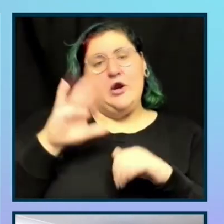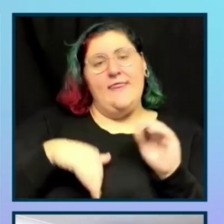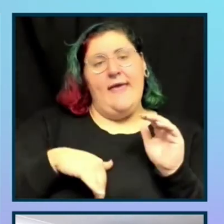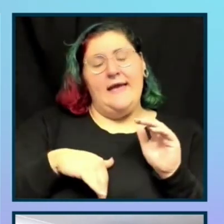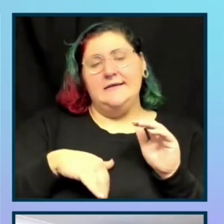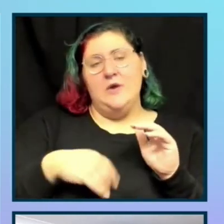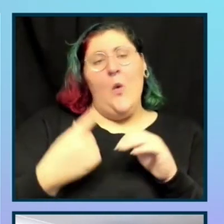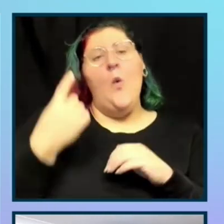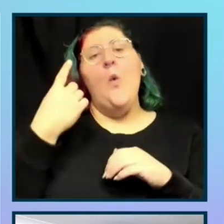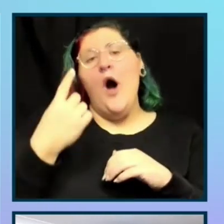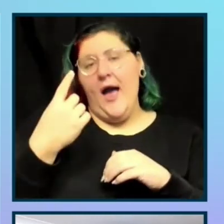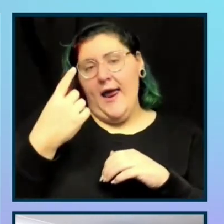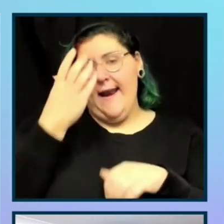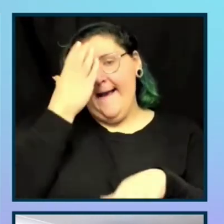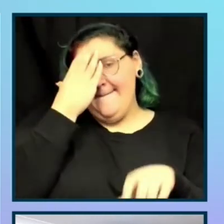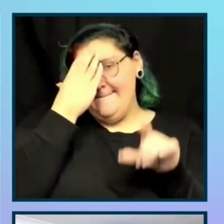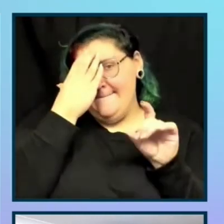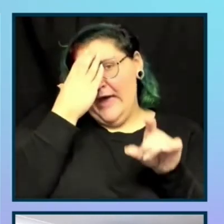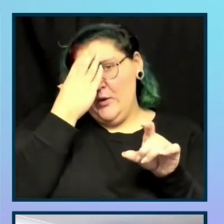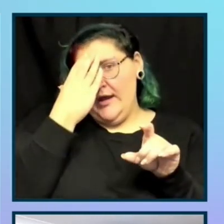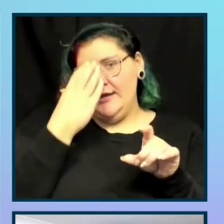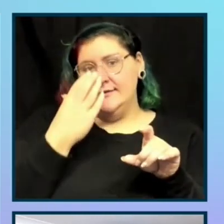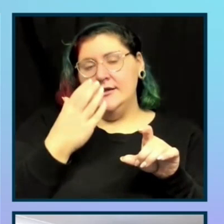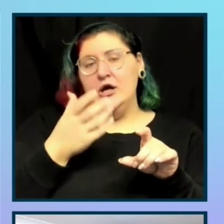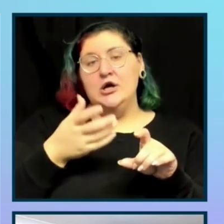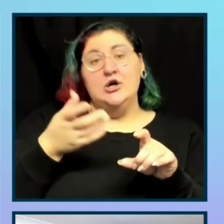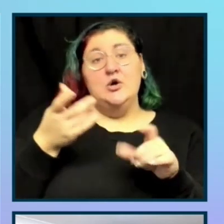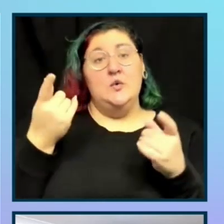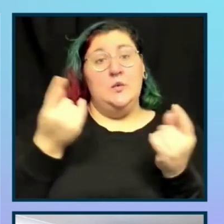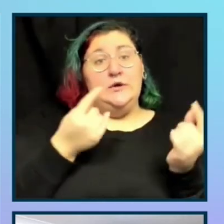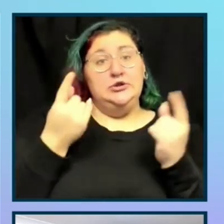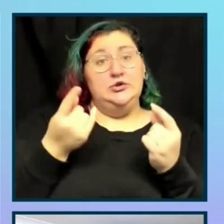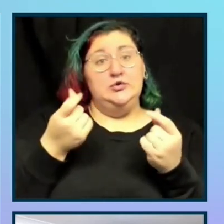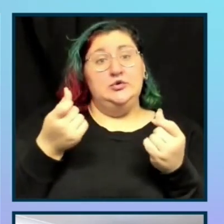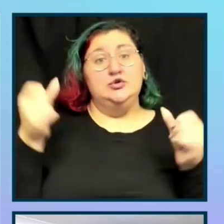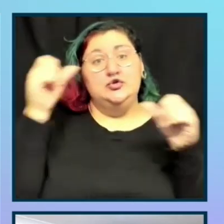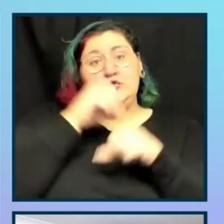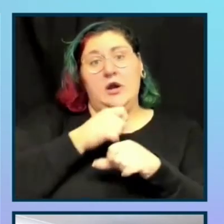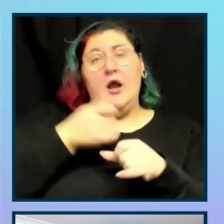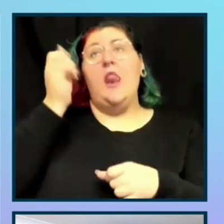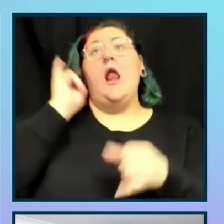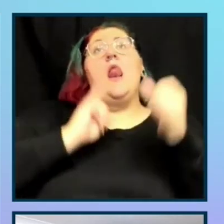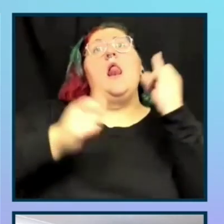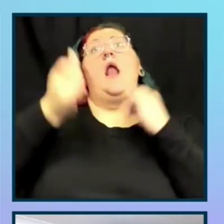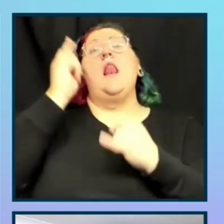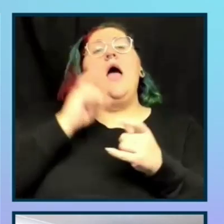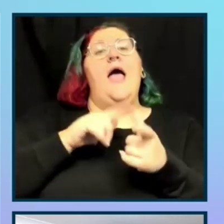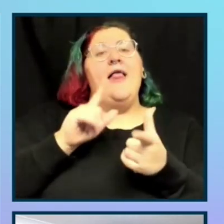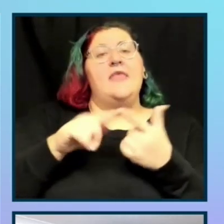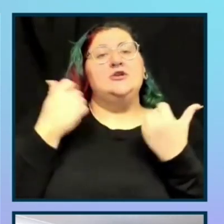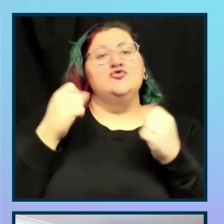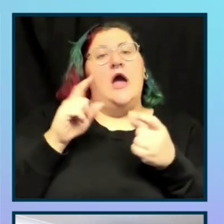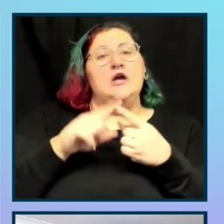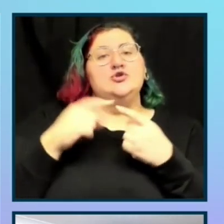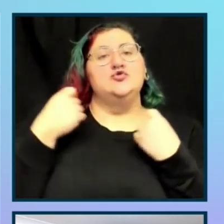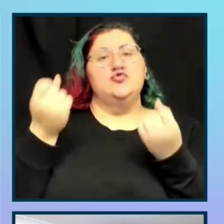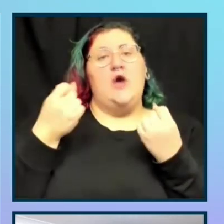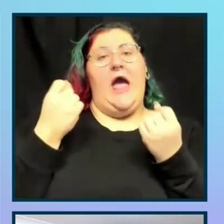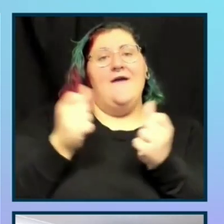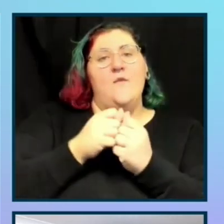who decided to not only drink all the grog, but then try and navigate us with the map upside down as well to the results of much laughter